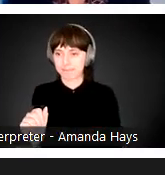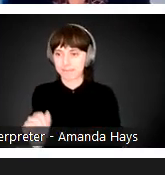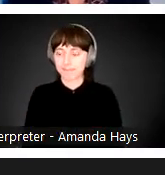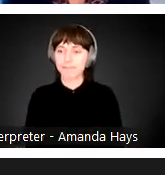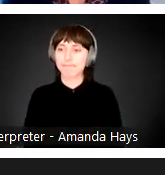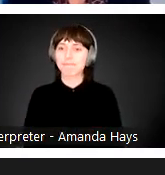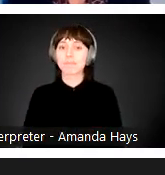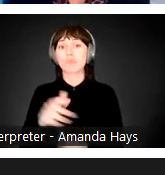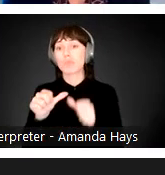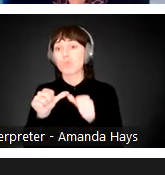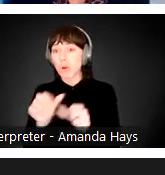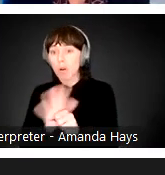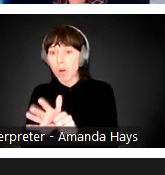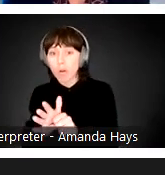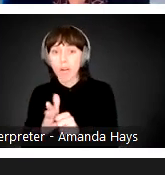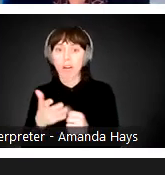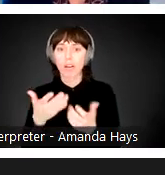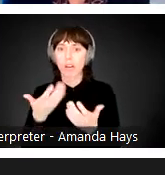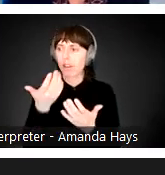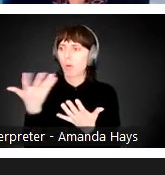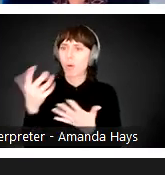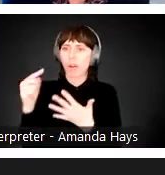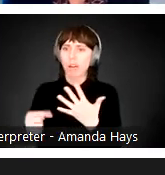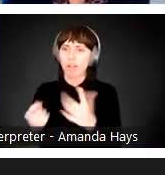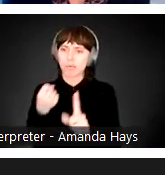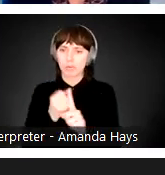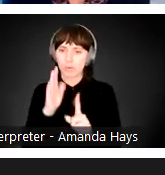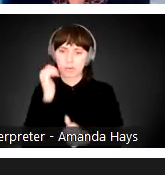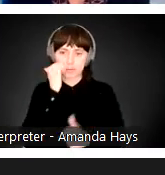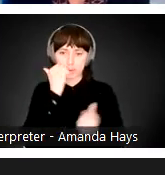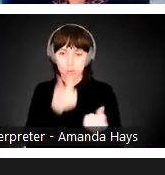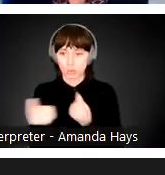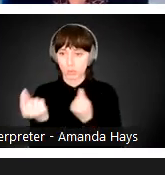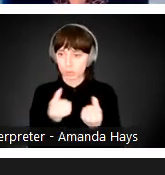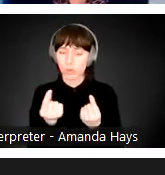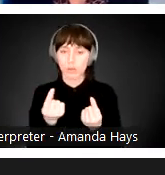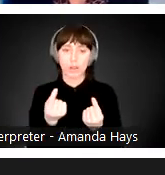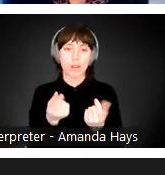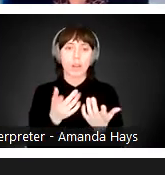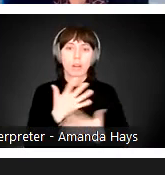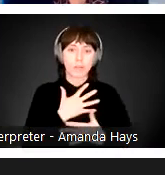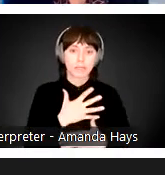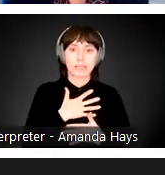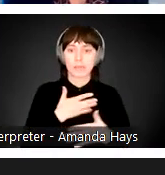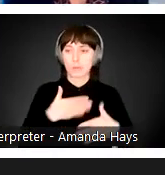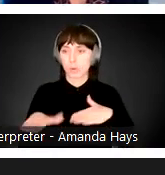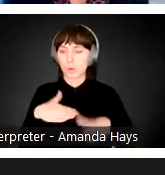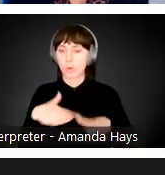like breathing, walking, talking, sleeping, and working, and that includes